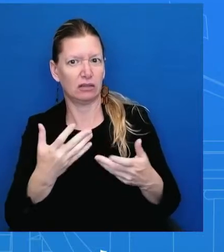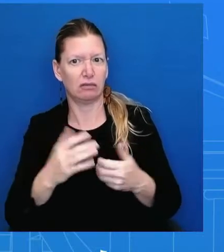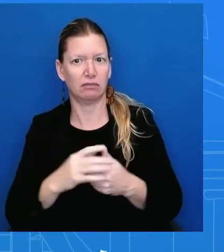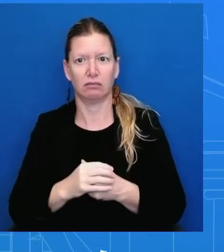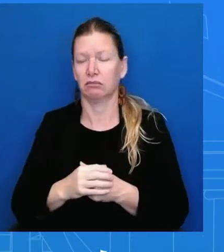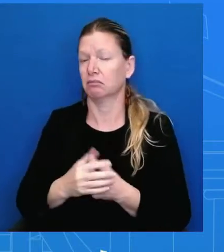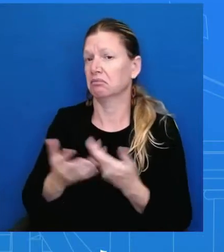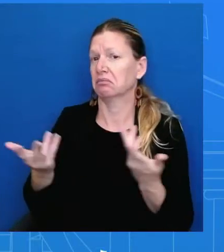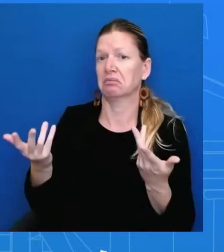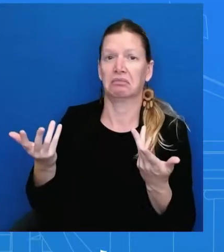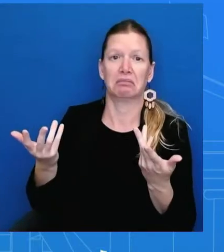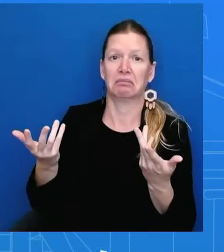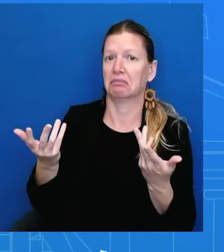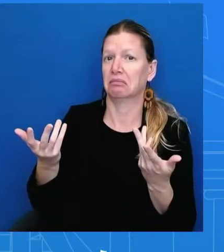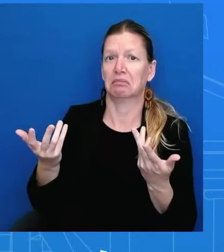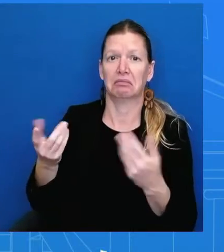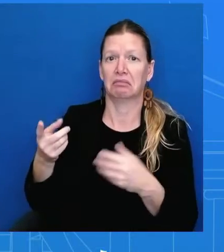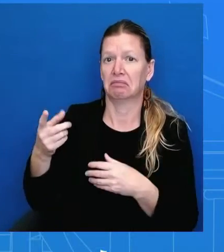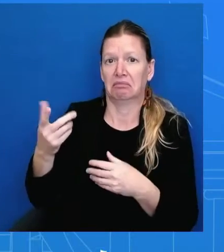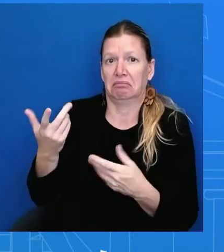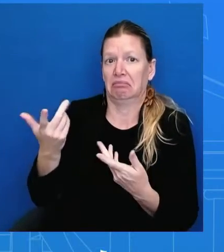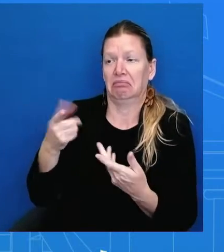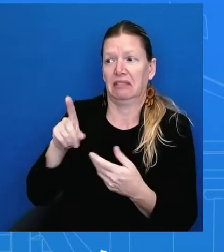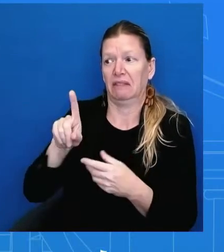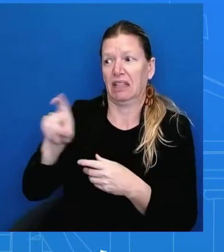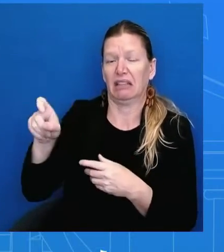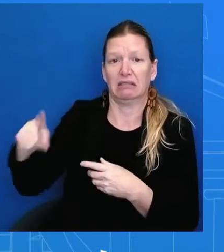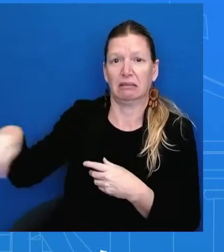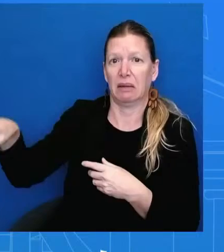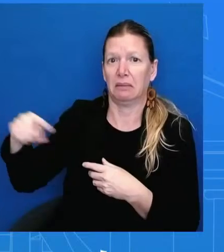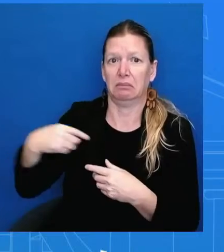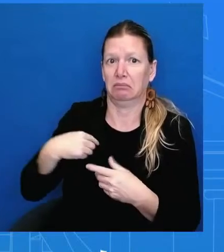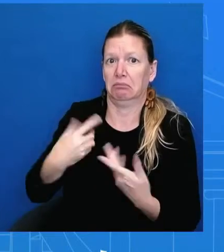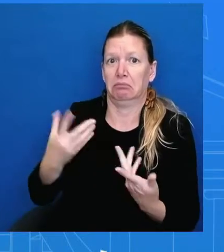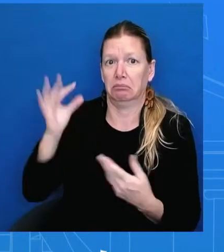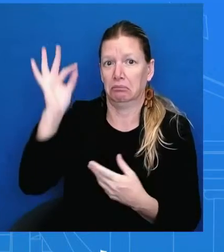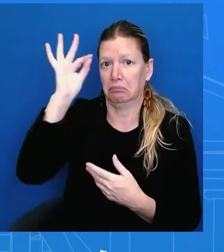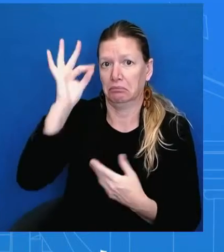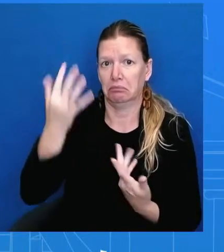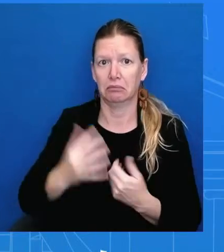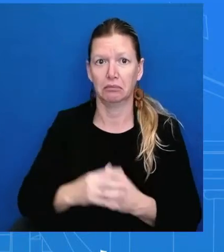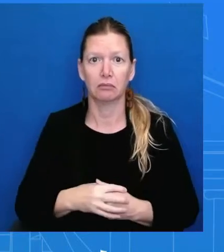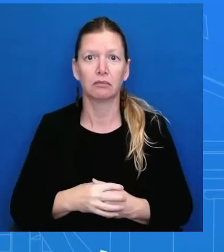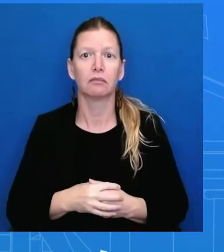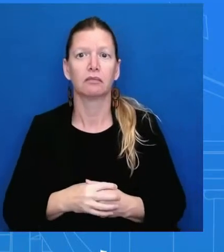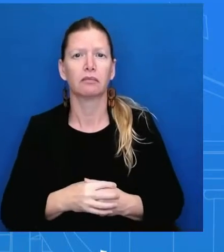So, you said broadly that the president, in your view, is not represented by what was on the debate stage.